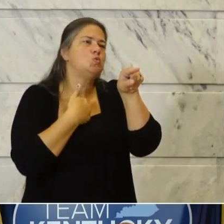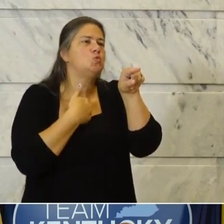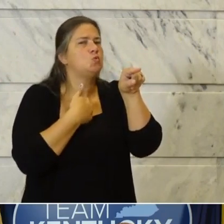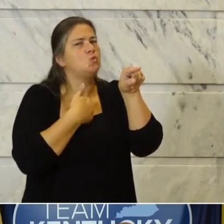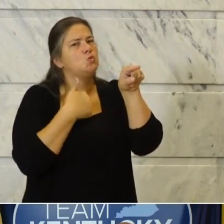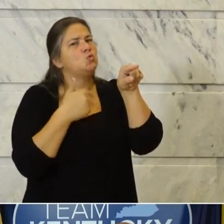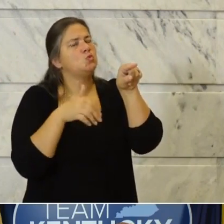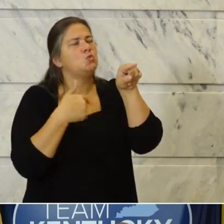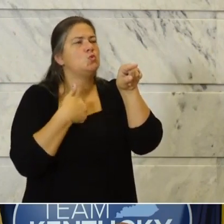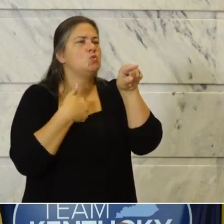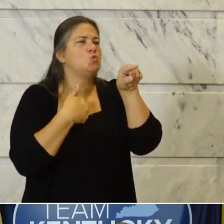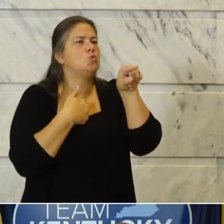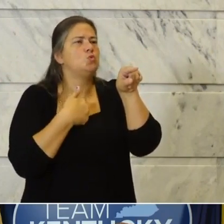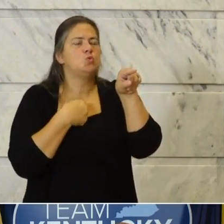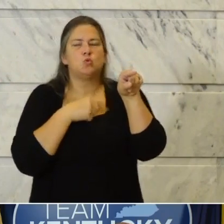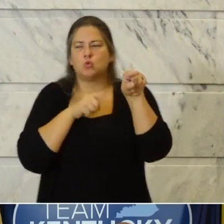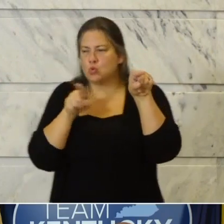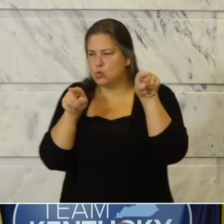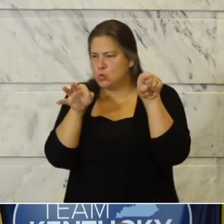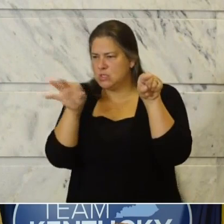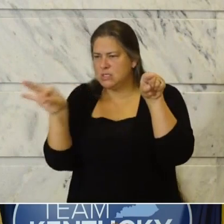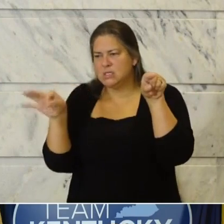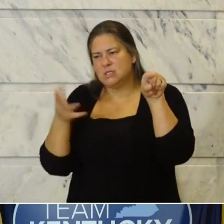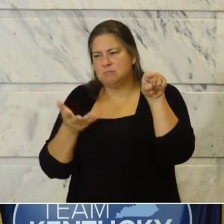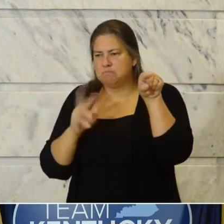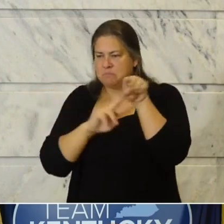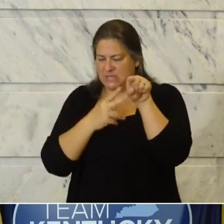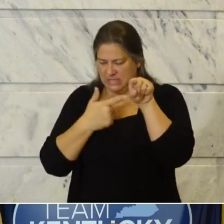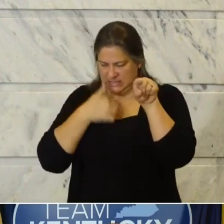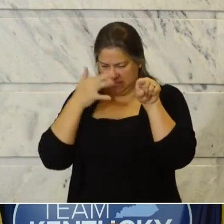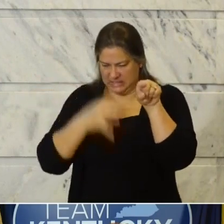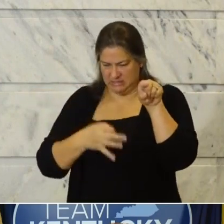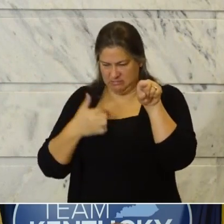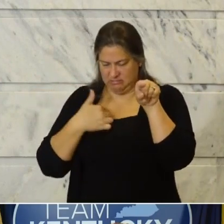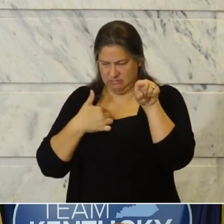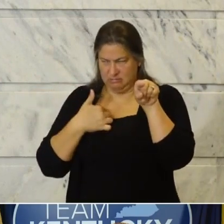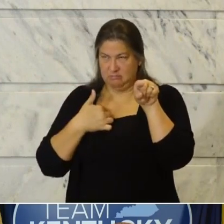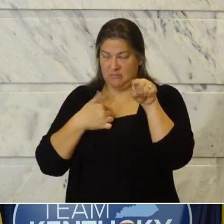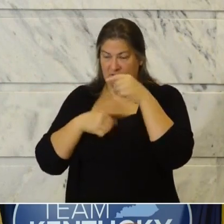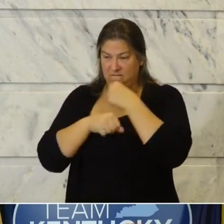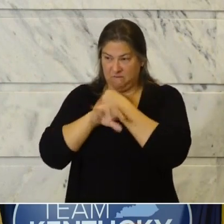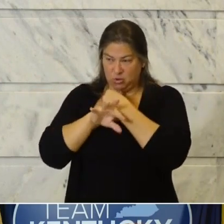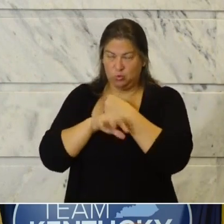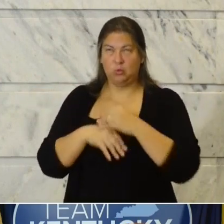virtual Onley hybrid or if you should still consider in person. That will be